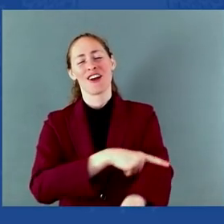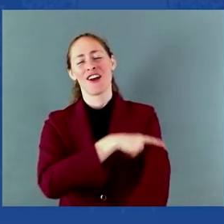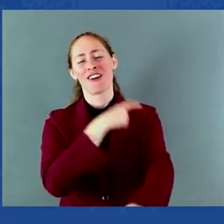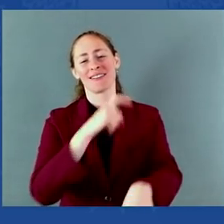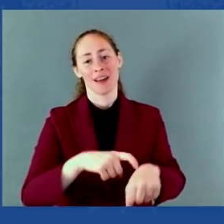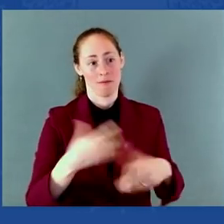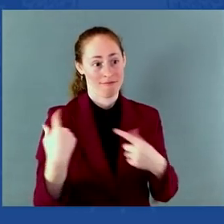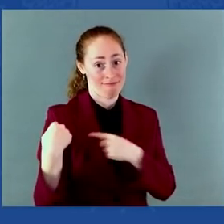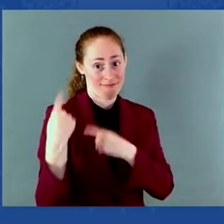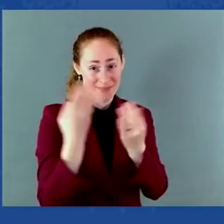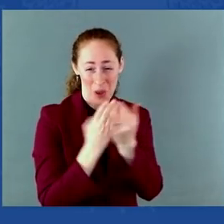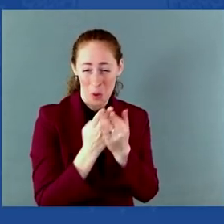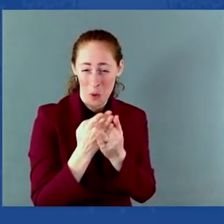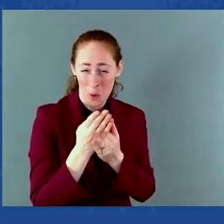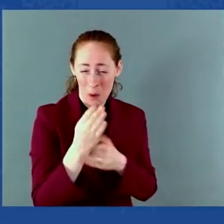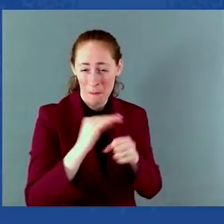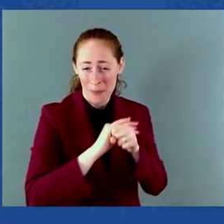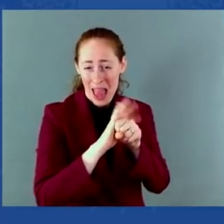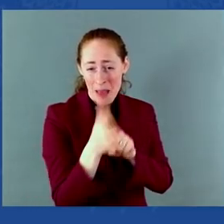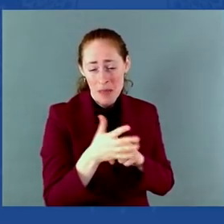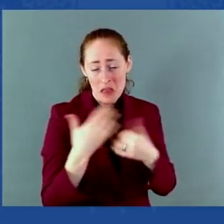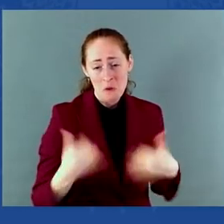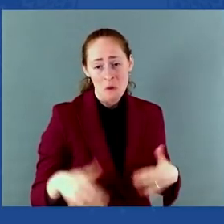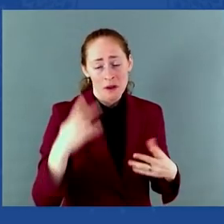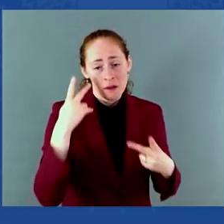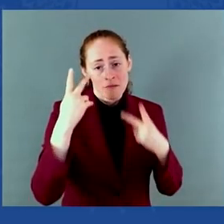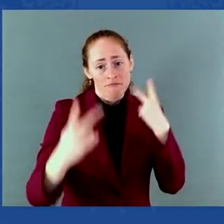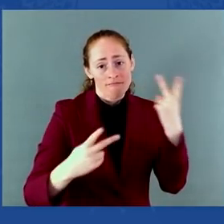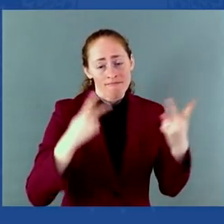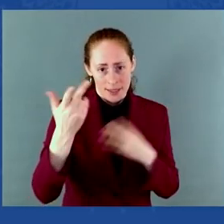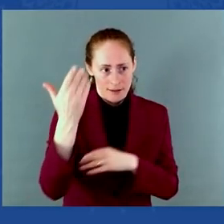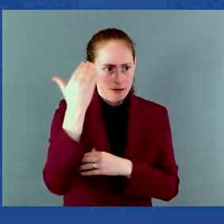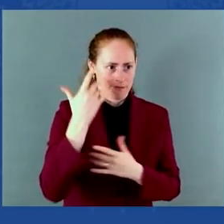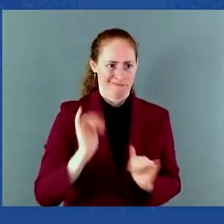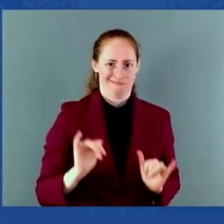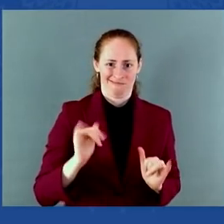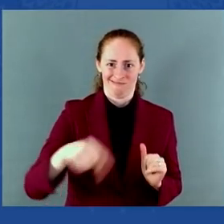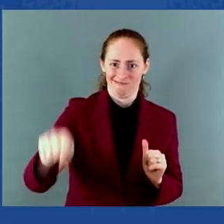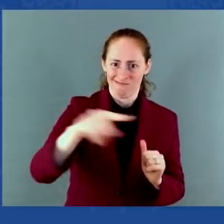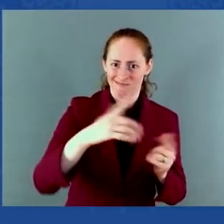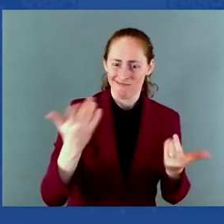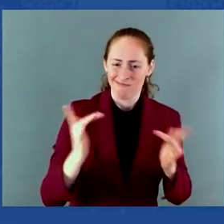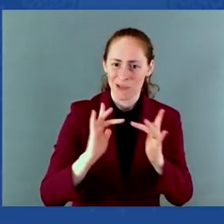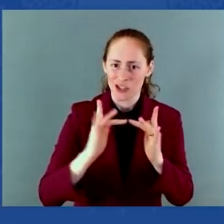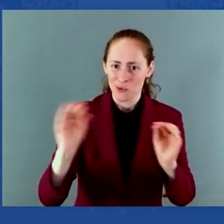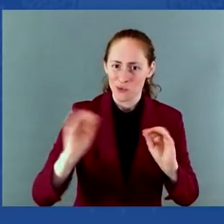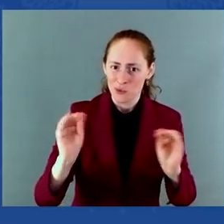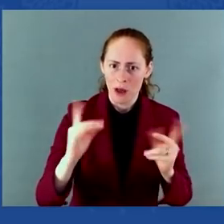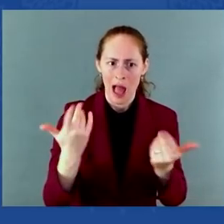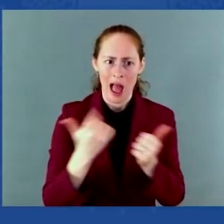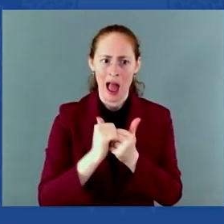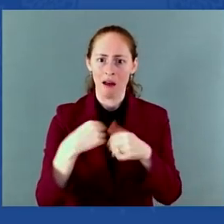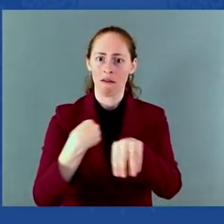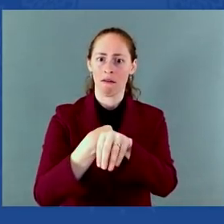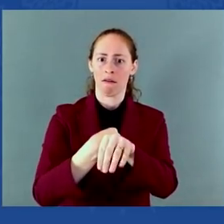about not having high-speed Internet at their home, children learning remotely, especially here in rural New Hampshire?